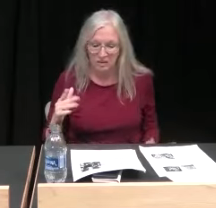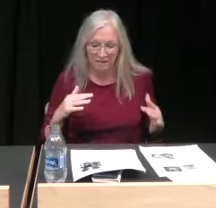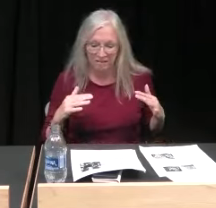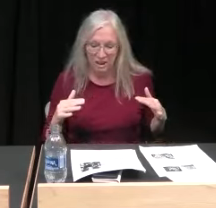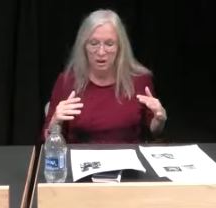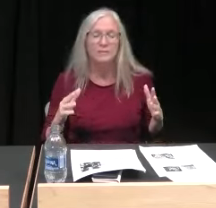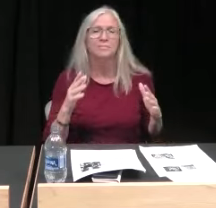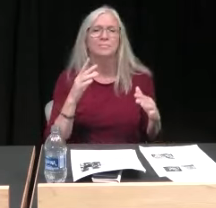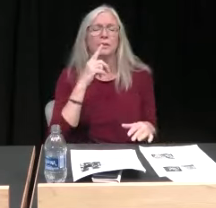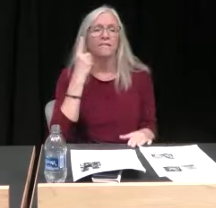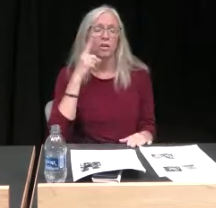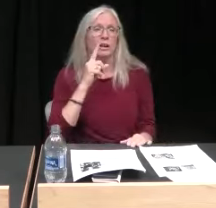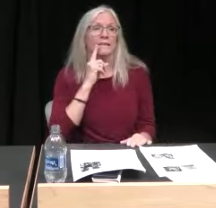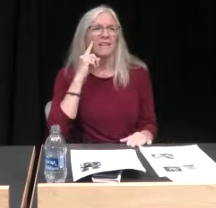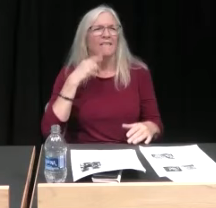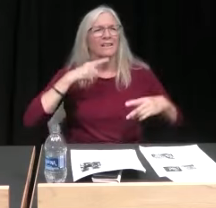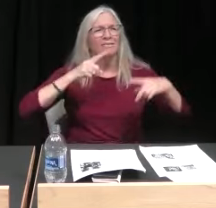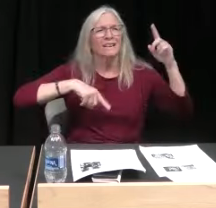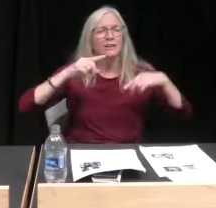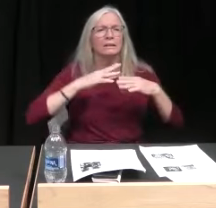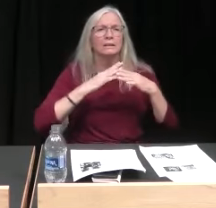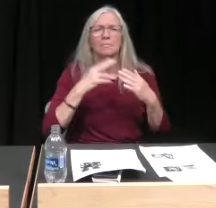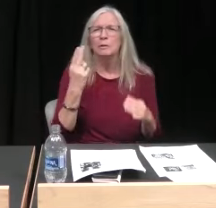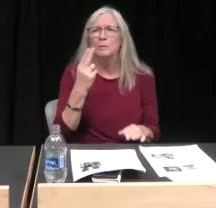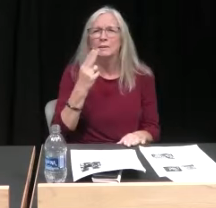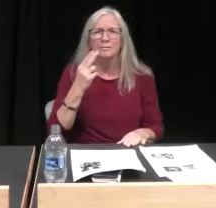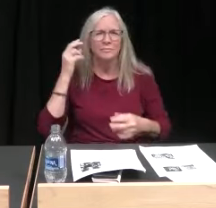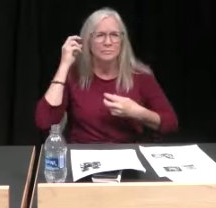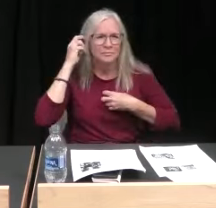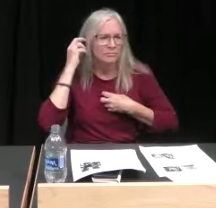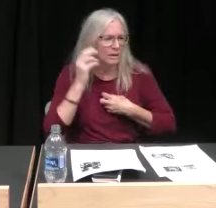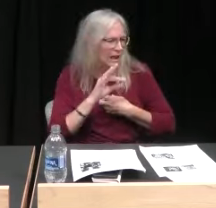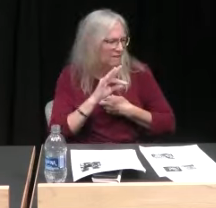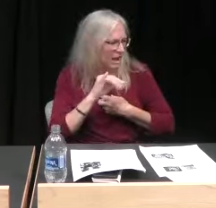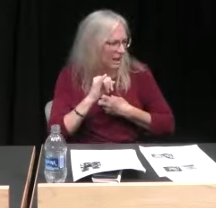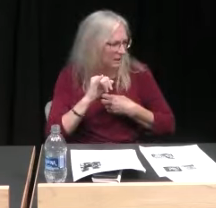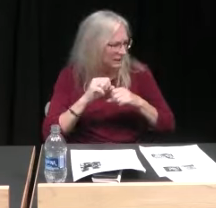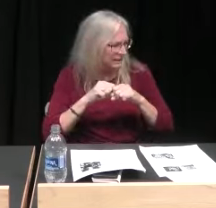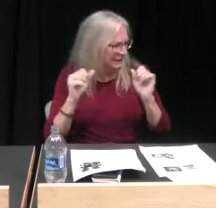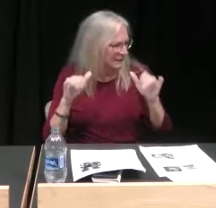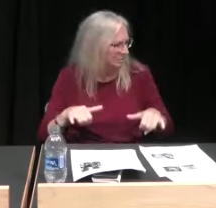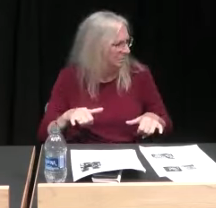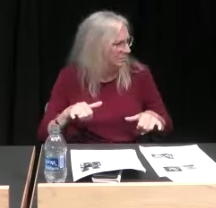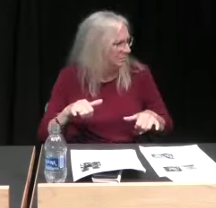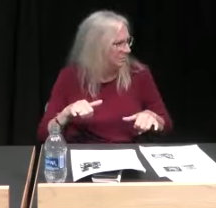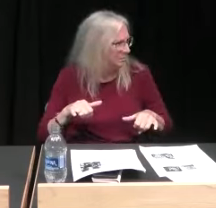they function and feel in within the community and there's such a variety um you know I think